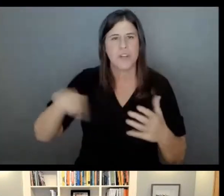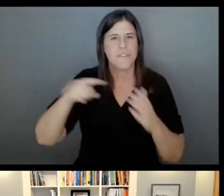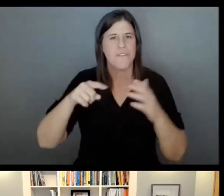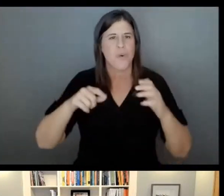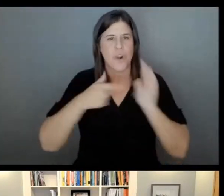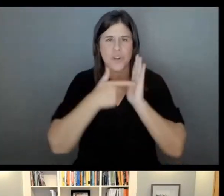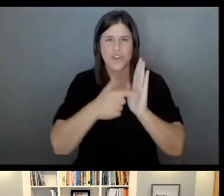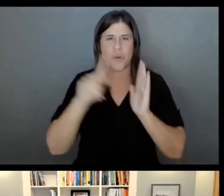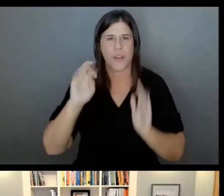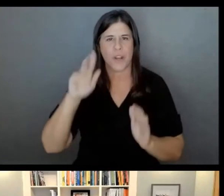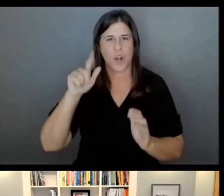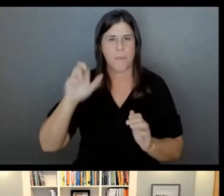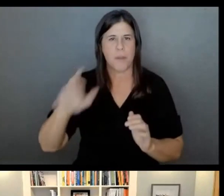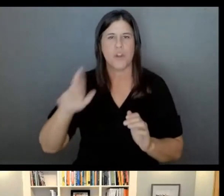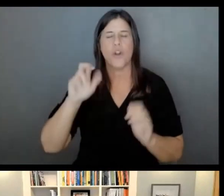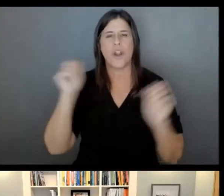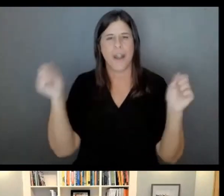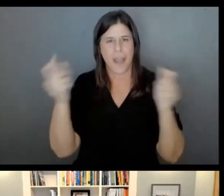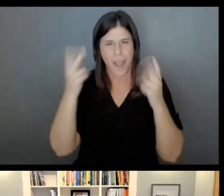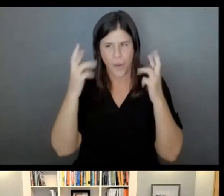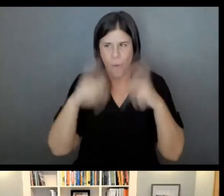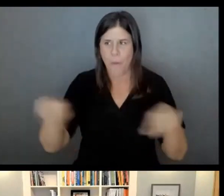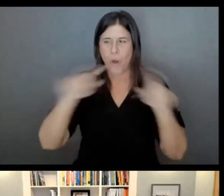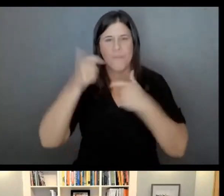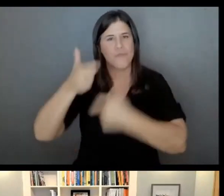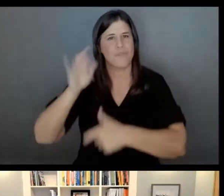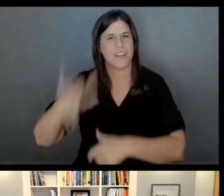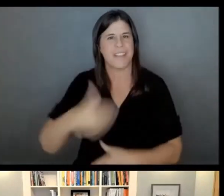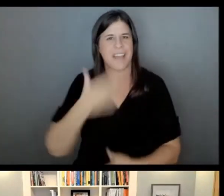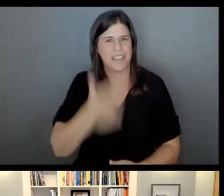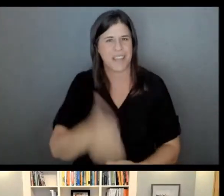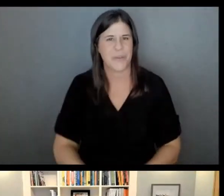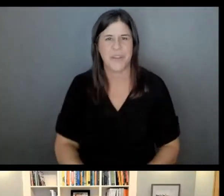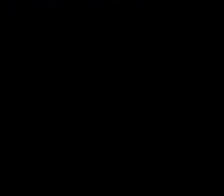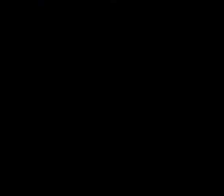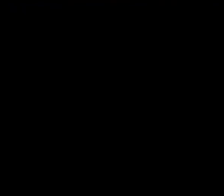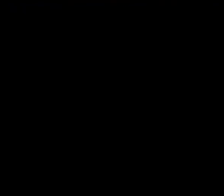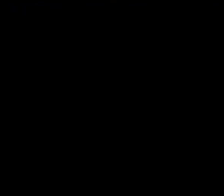and I hope you all check it out. Thank you. Thanks.